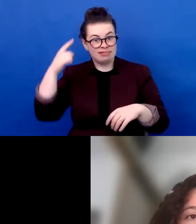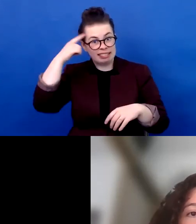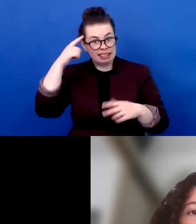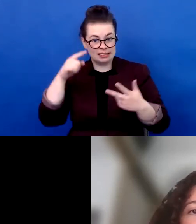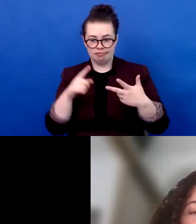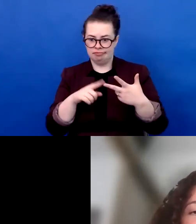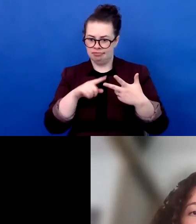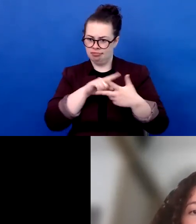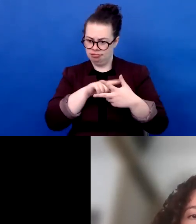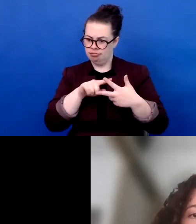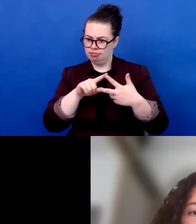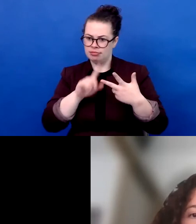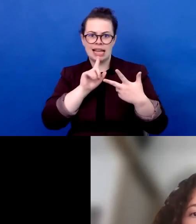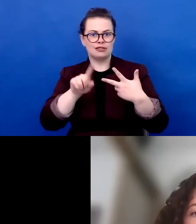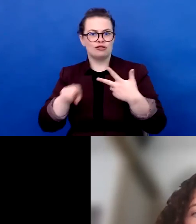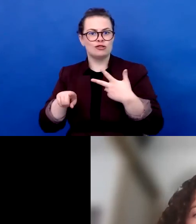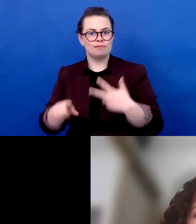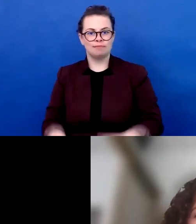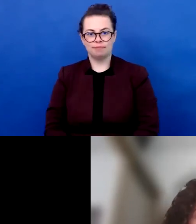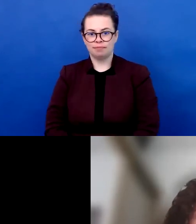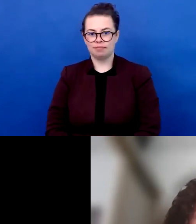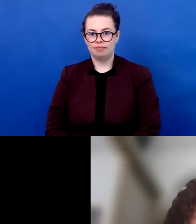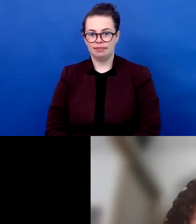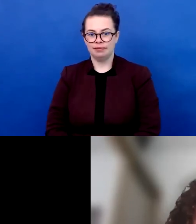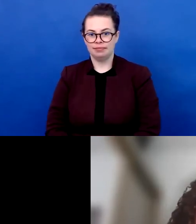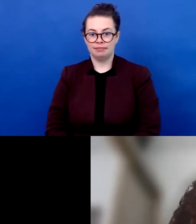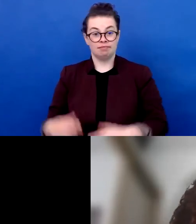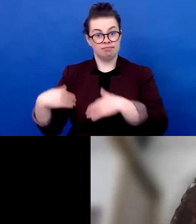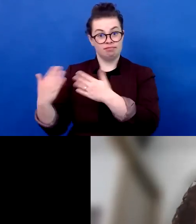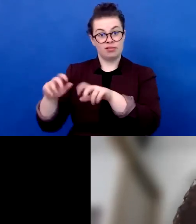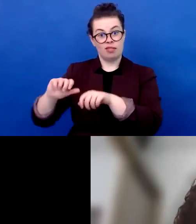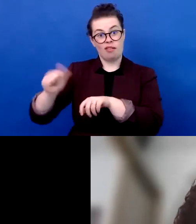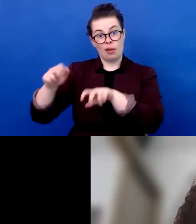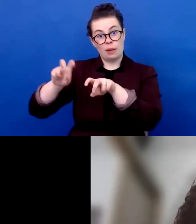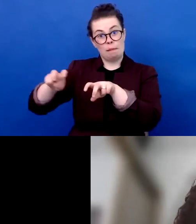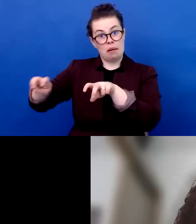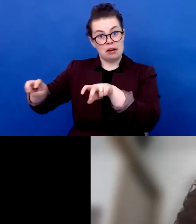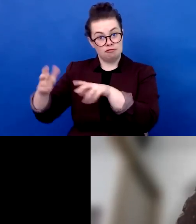the answers the other panelists continue thank you very much manal